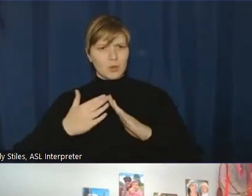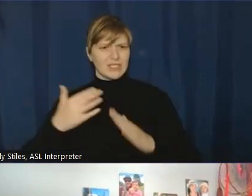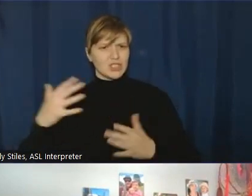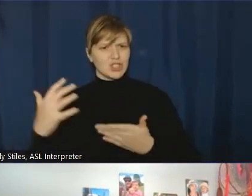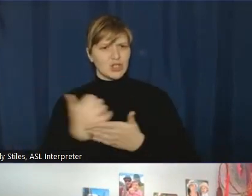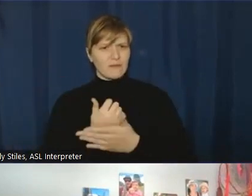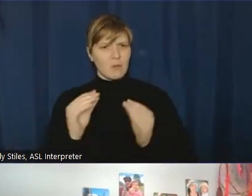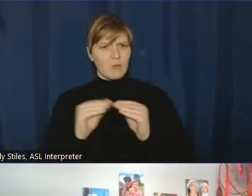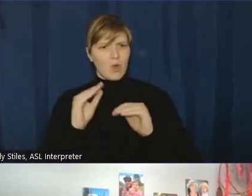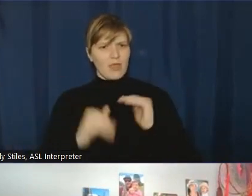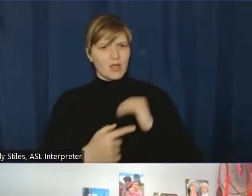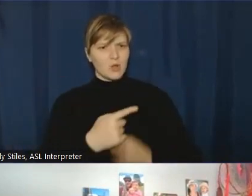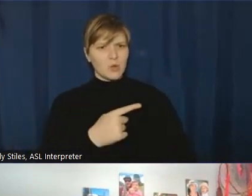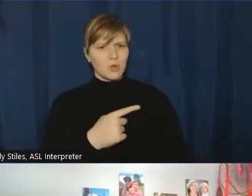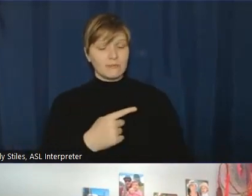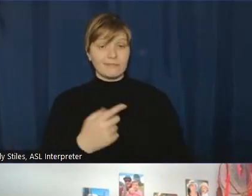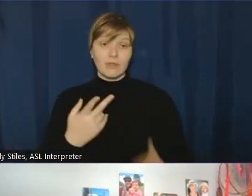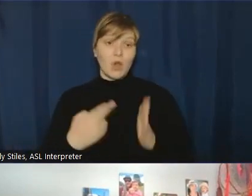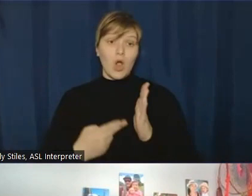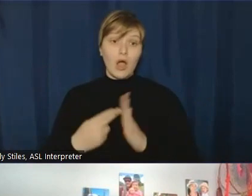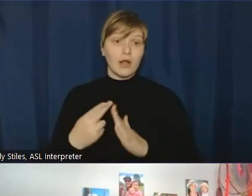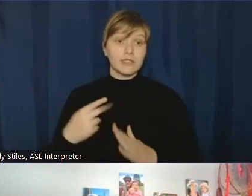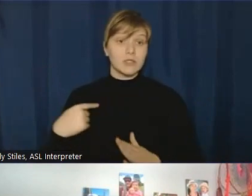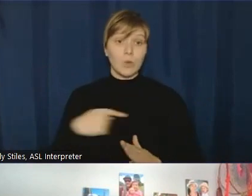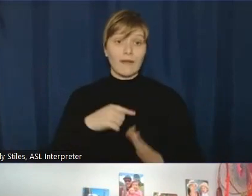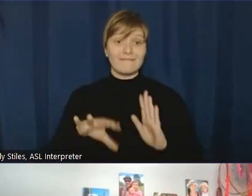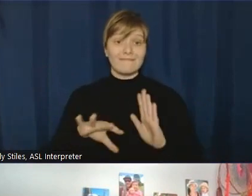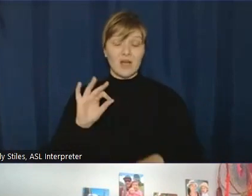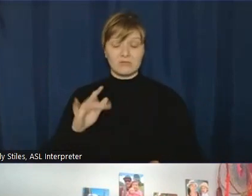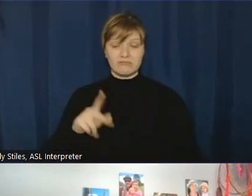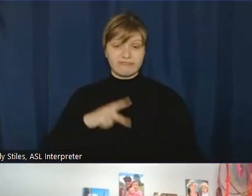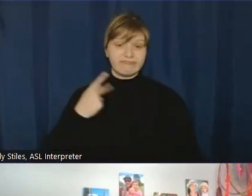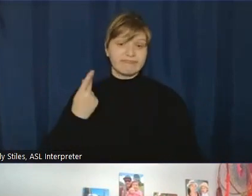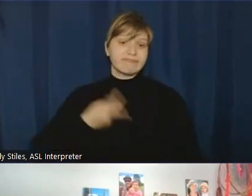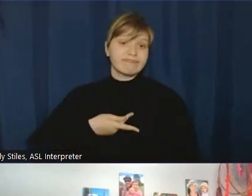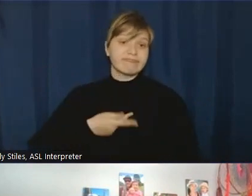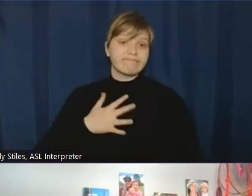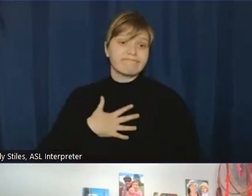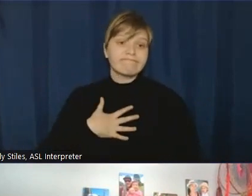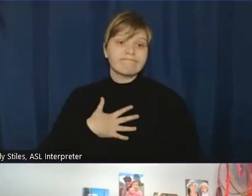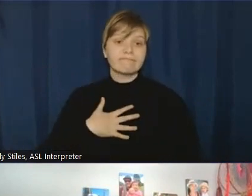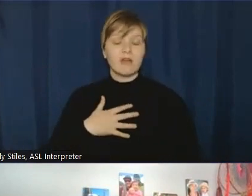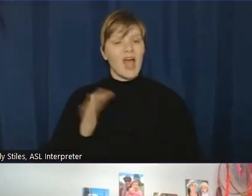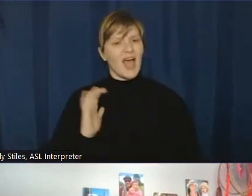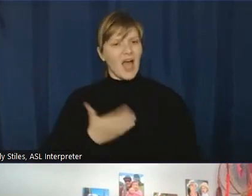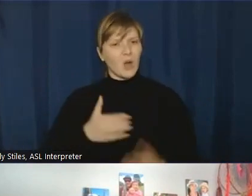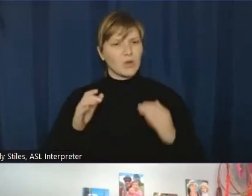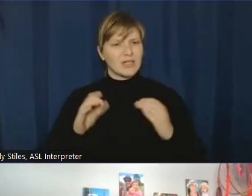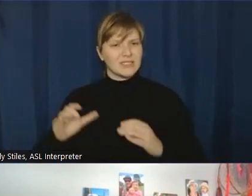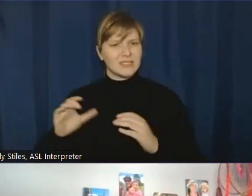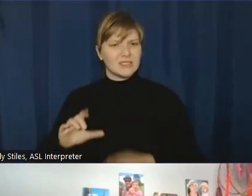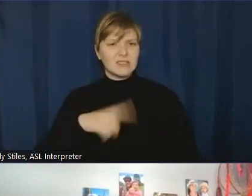Quite honestly, we found that upsetting because our citizens deserve transportation and housing